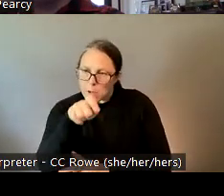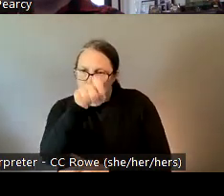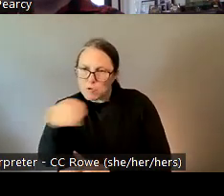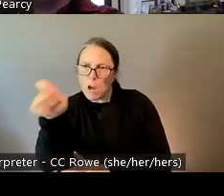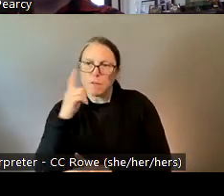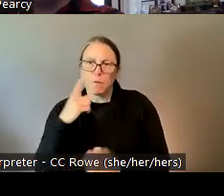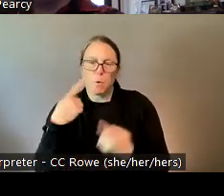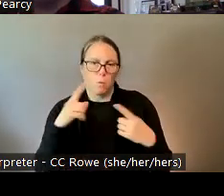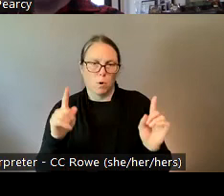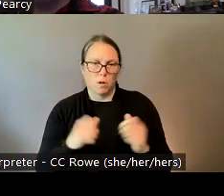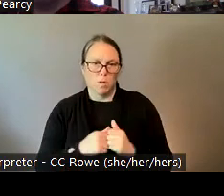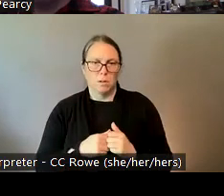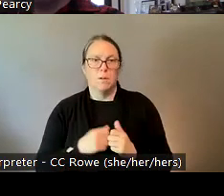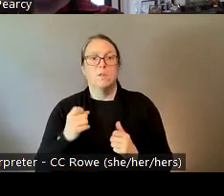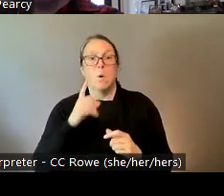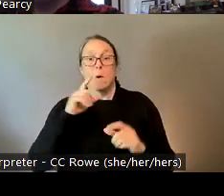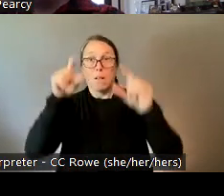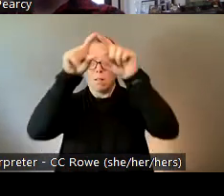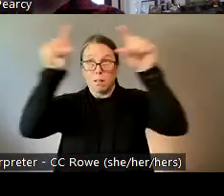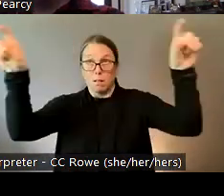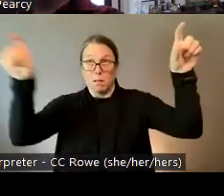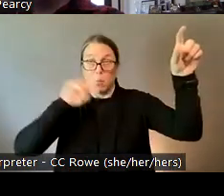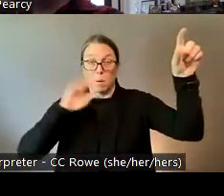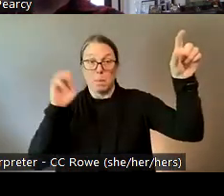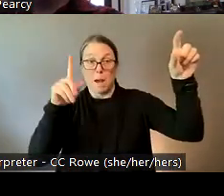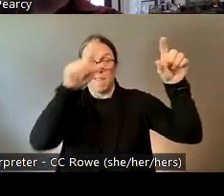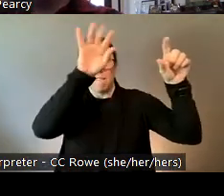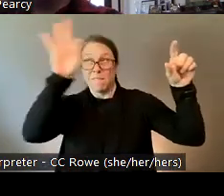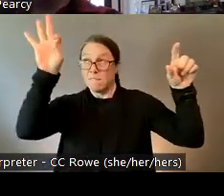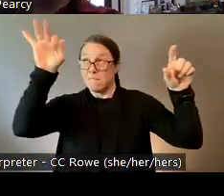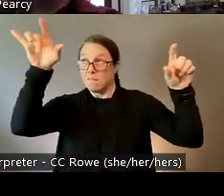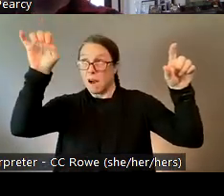We're gonna go to the file sub menu. We're gonna click that. We're gonna go to save as.